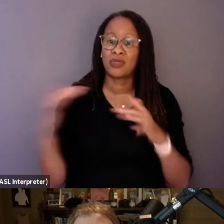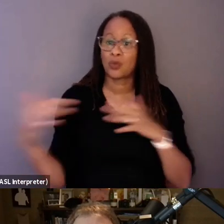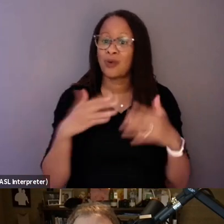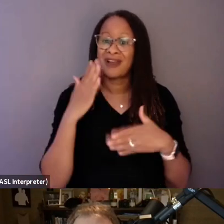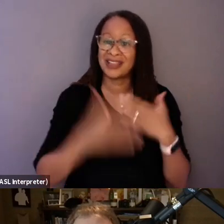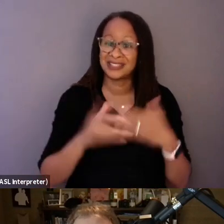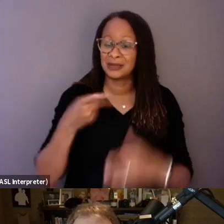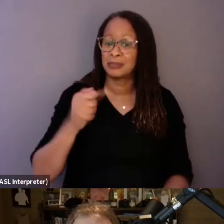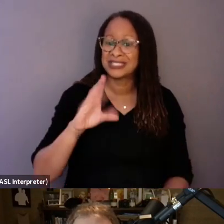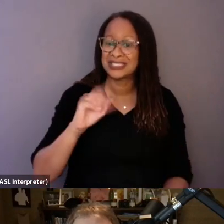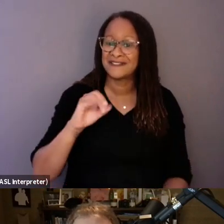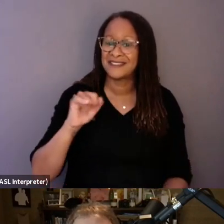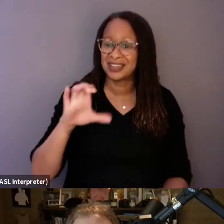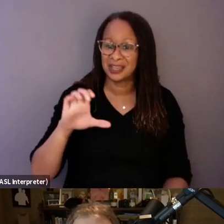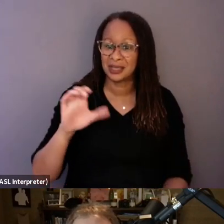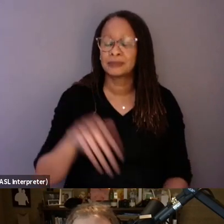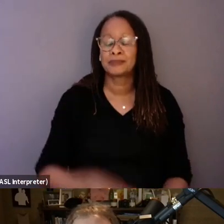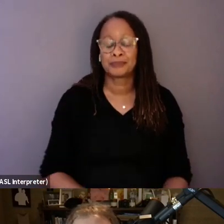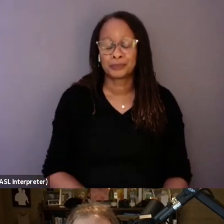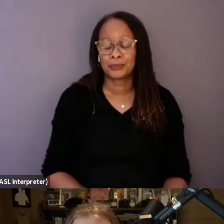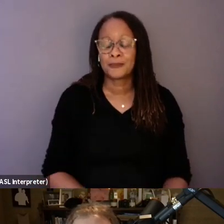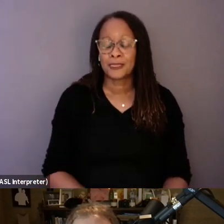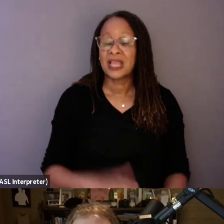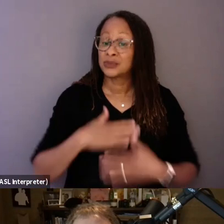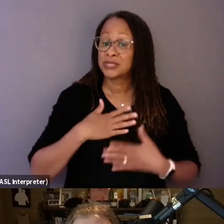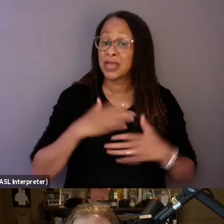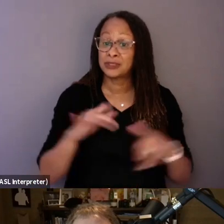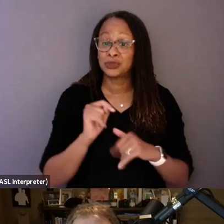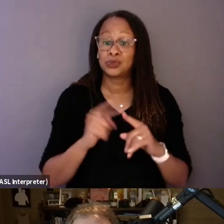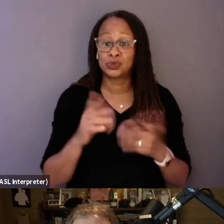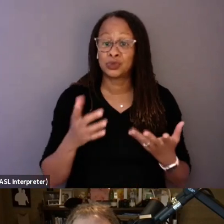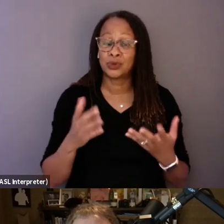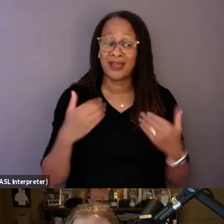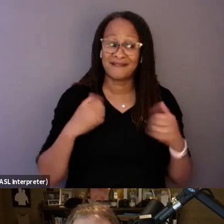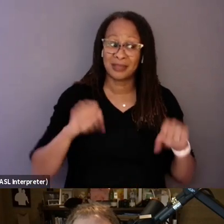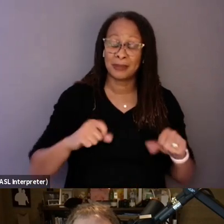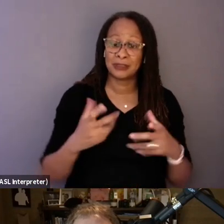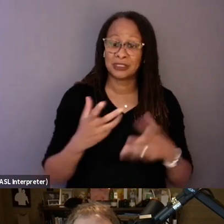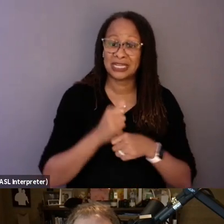Anyway, yeah, so he was happy to do that, to be able to kind of get into that. and we did a little research,